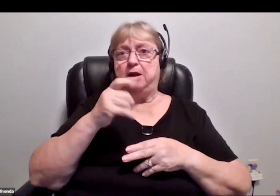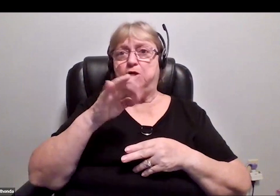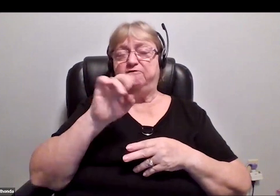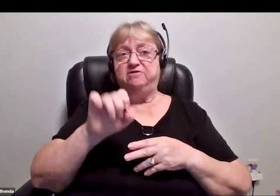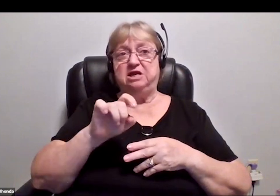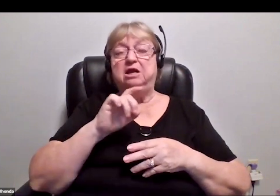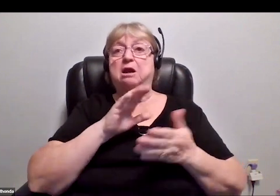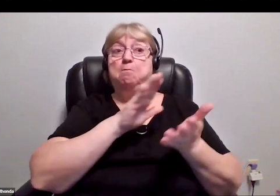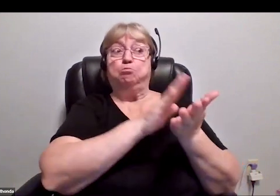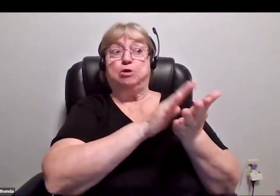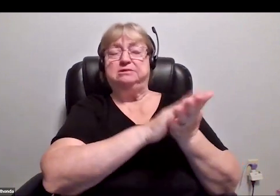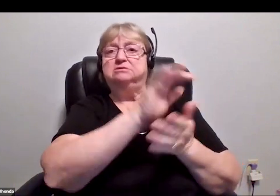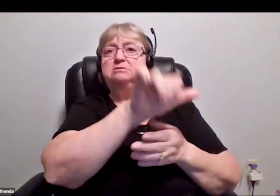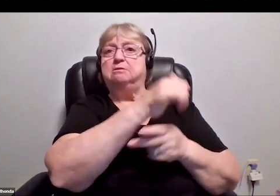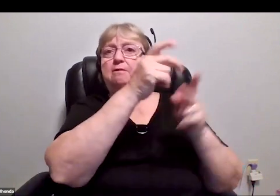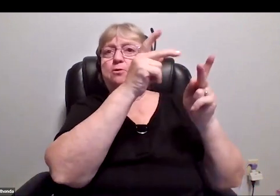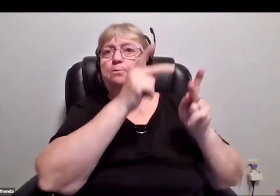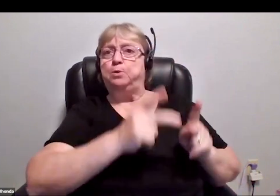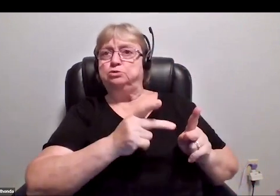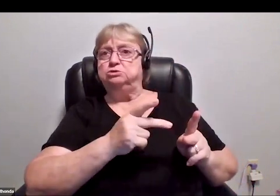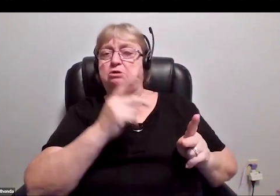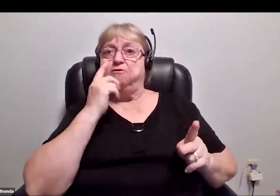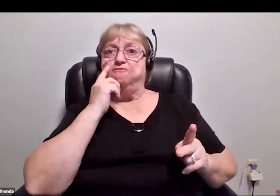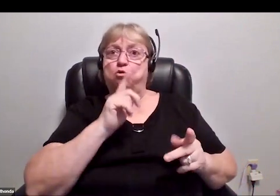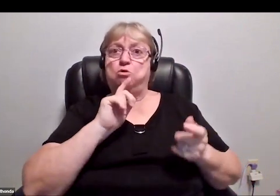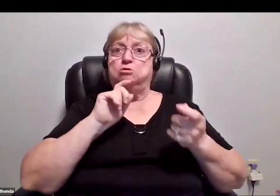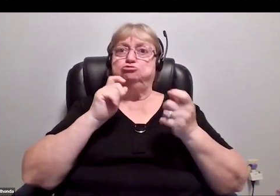someone else for changing and shaping her life